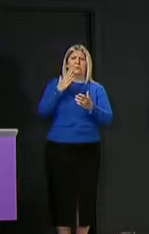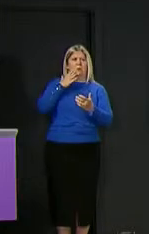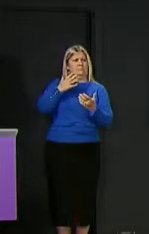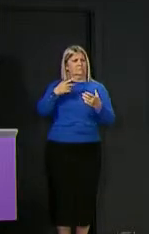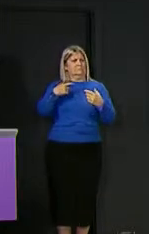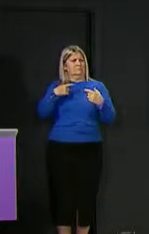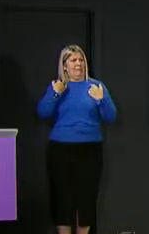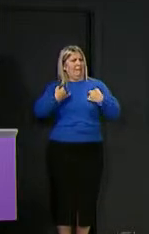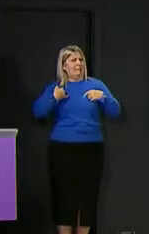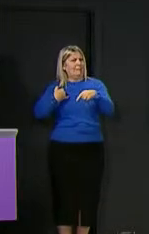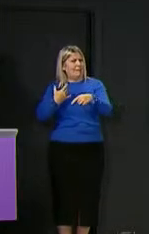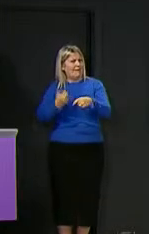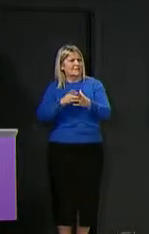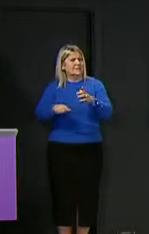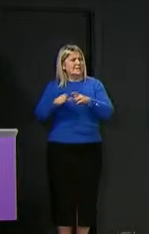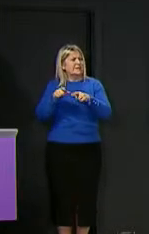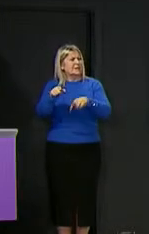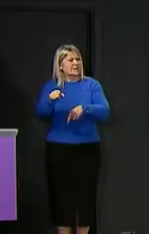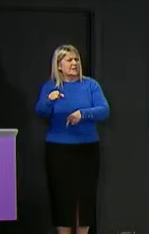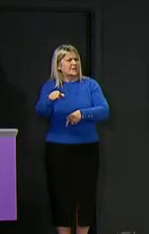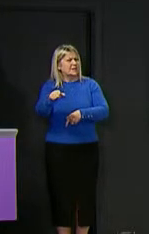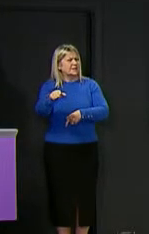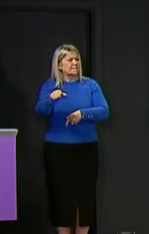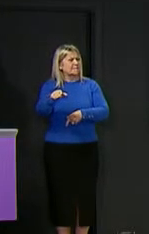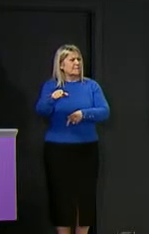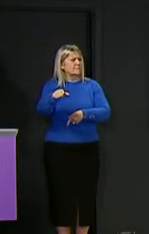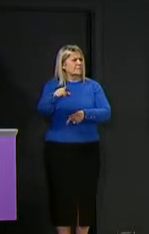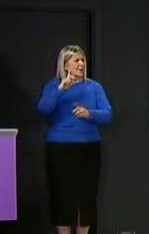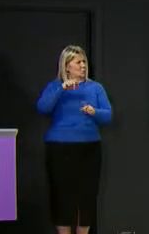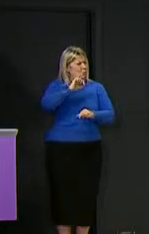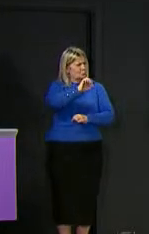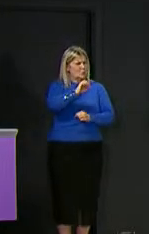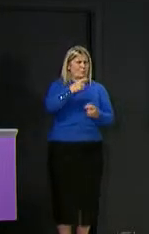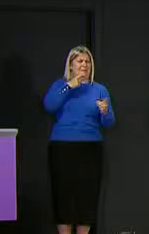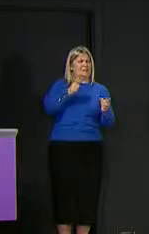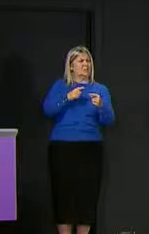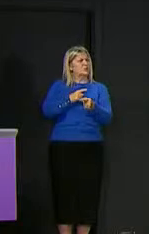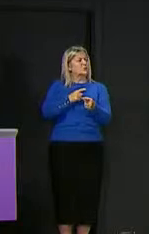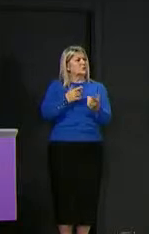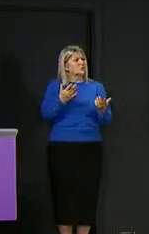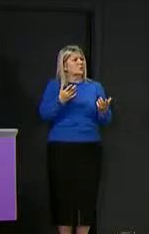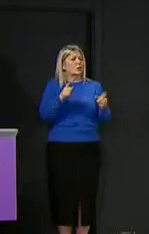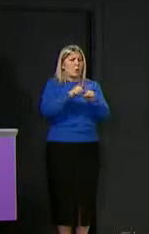public health messages? And also just secondly, on the further restrictions, I think you said